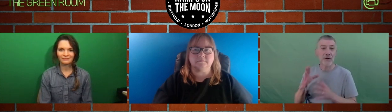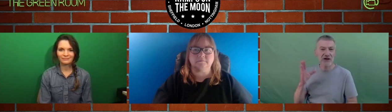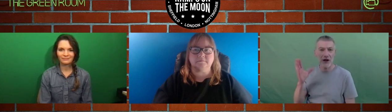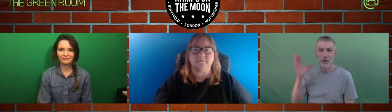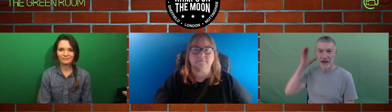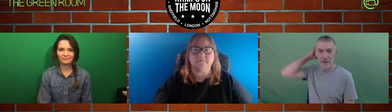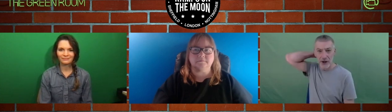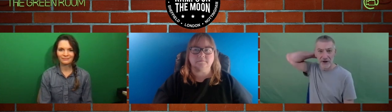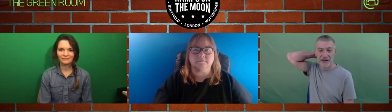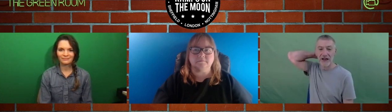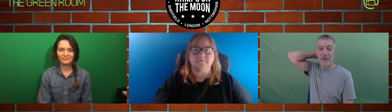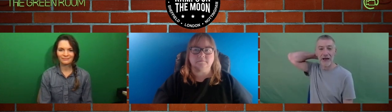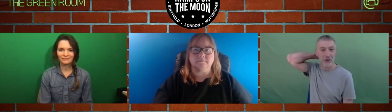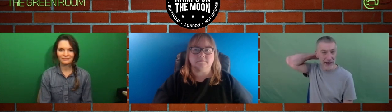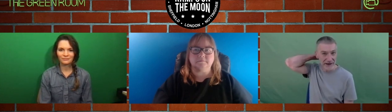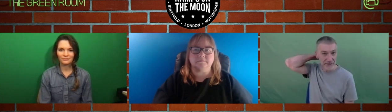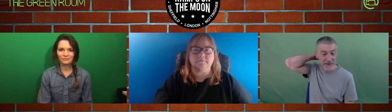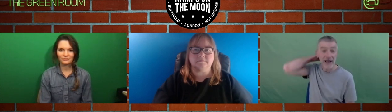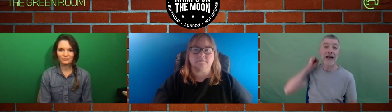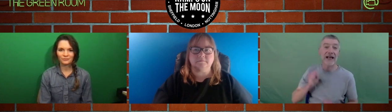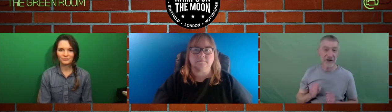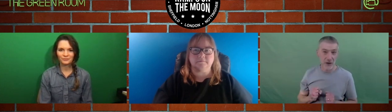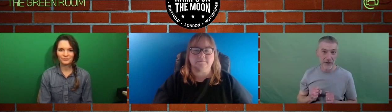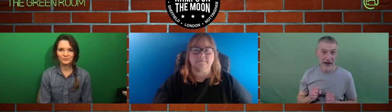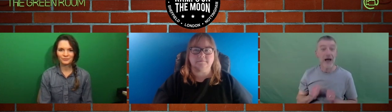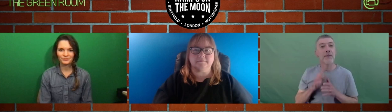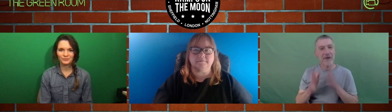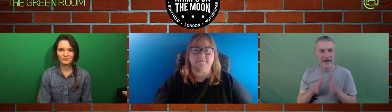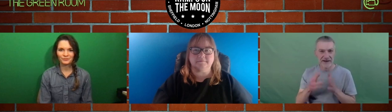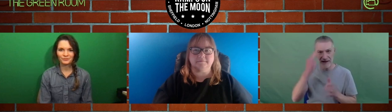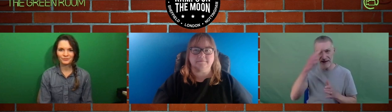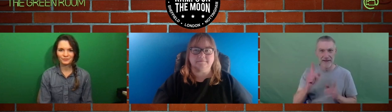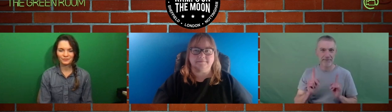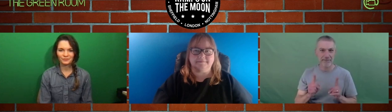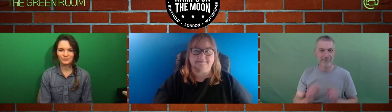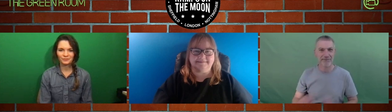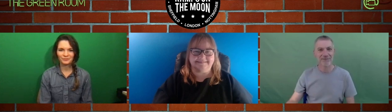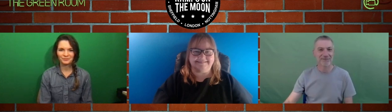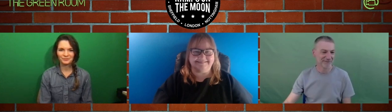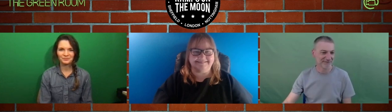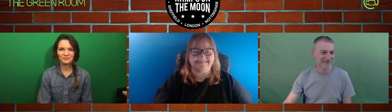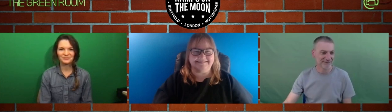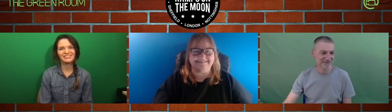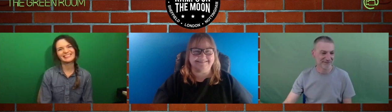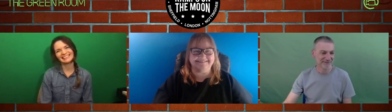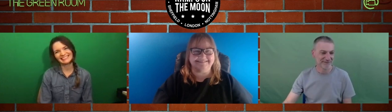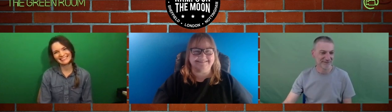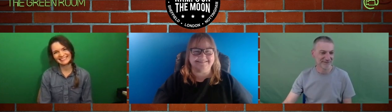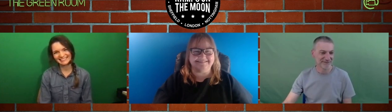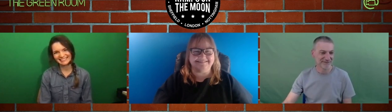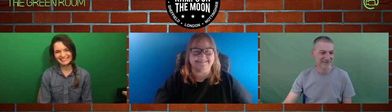holding a ponytail at the back of your head. It's not there but that's the sign name.